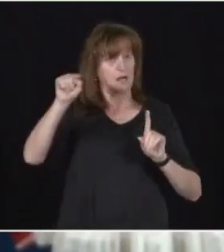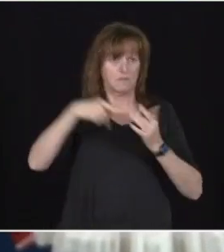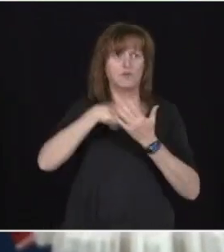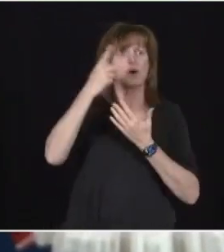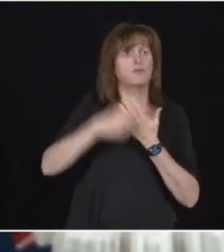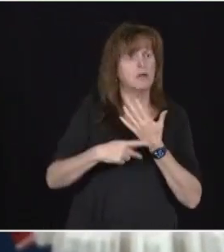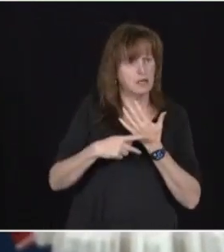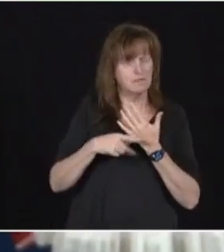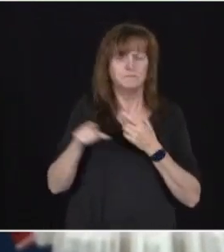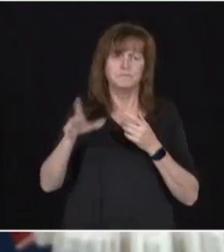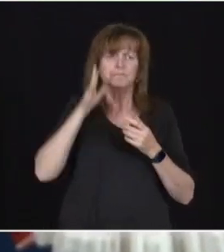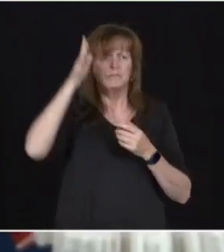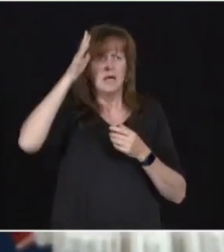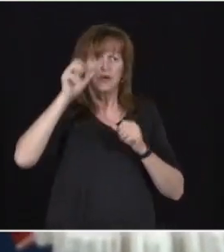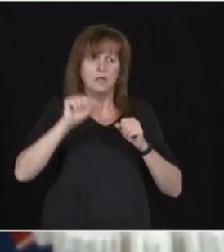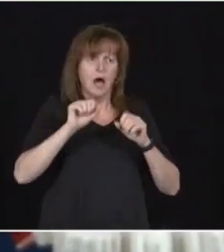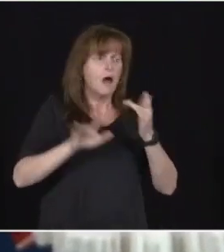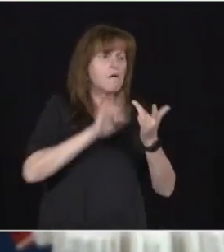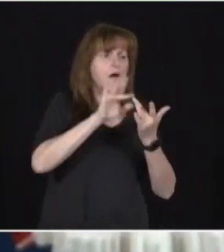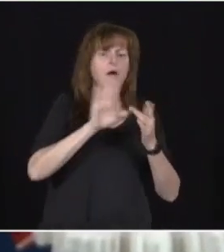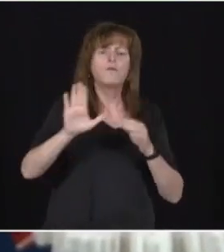We also recognize that daycare